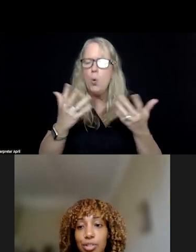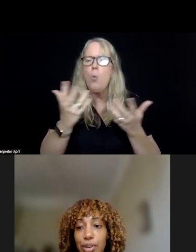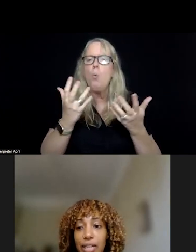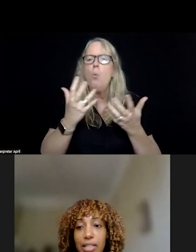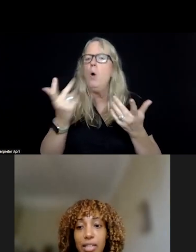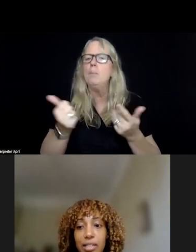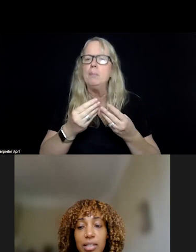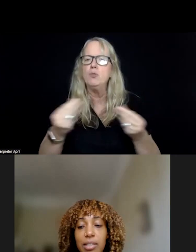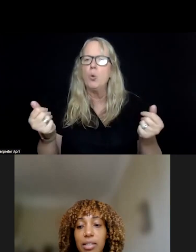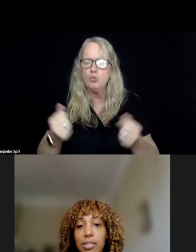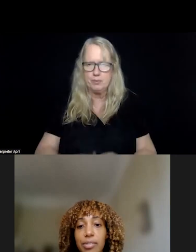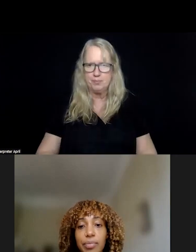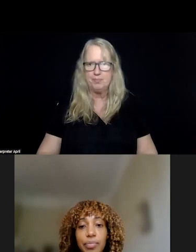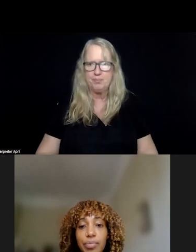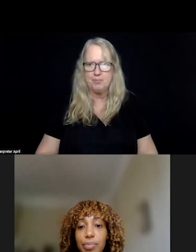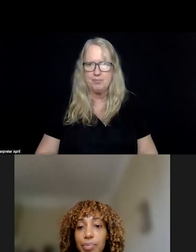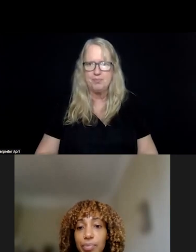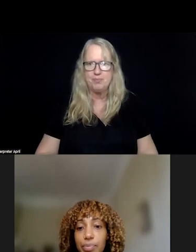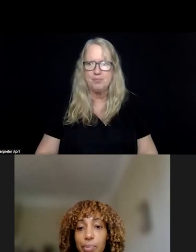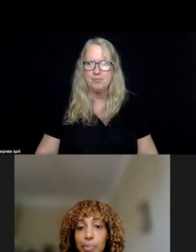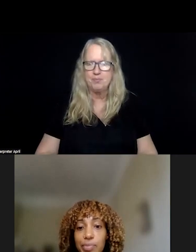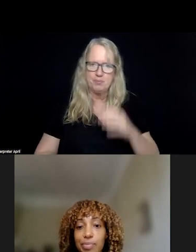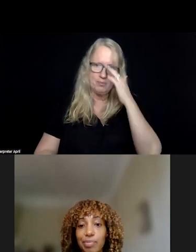YOU FIND? >> WE HAVE NOT HAD ANYBODY